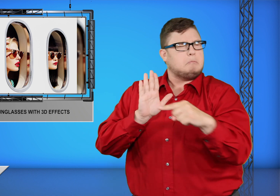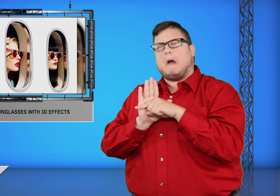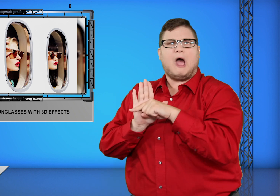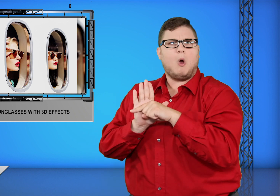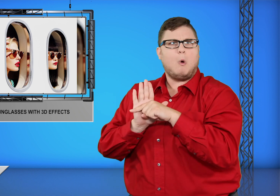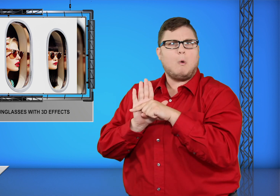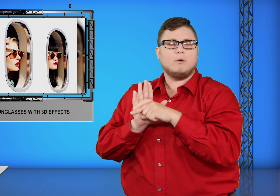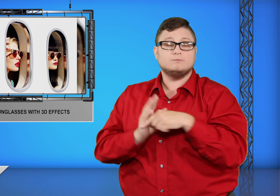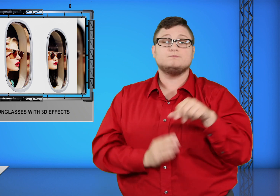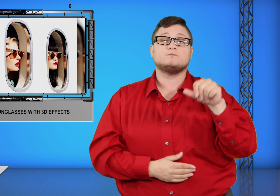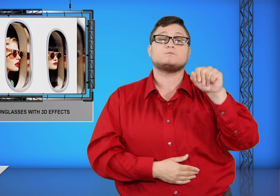excessive inventory.